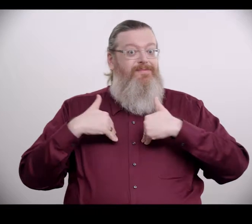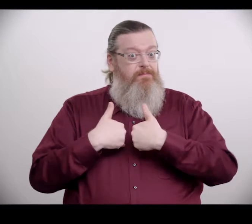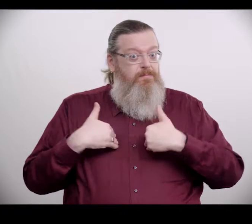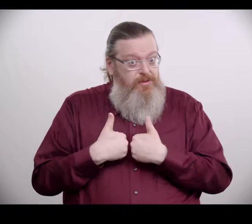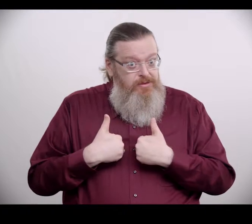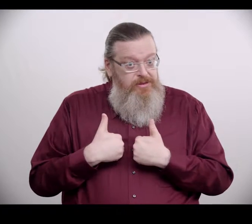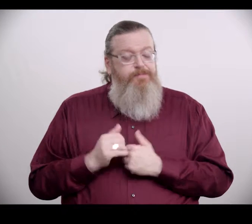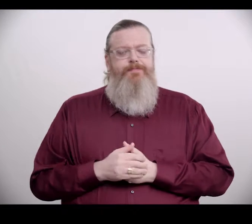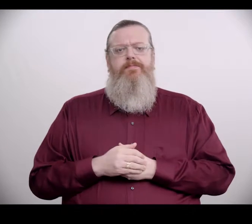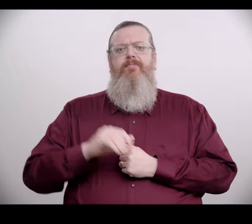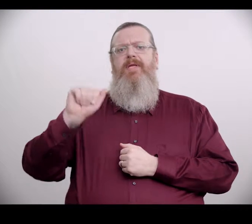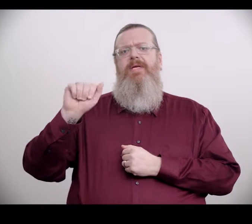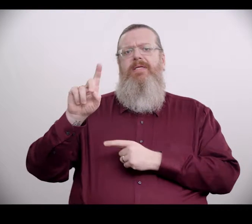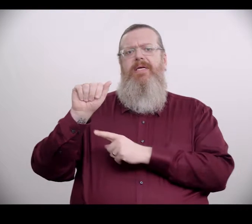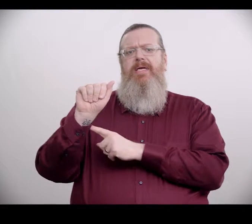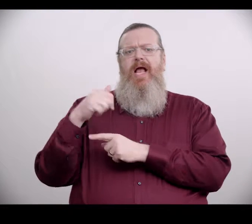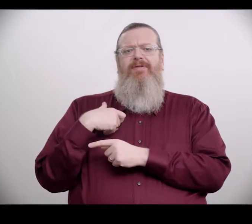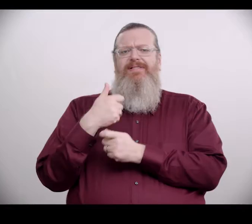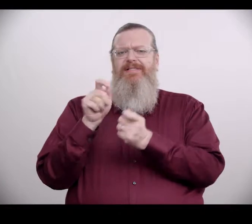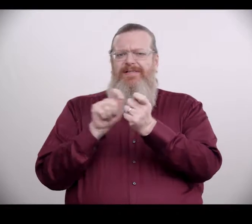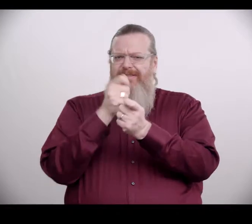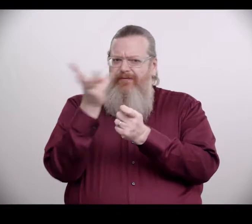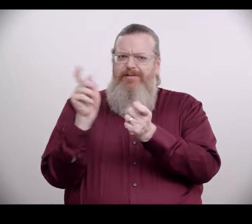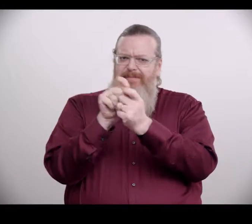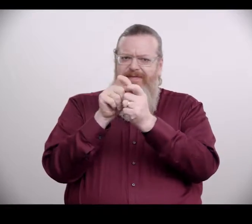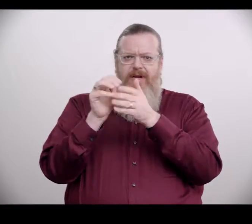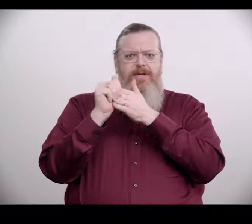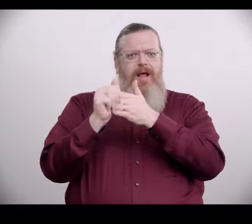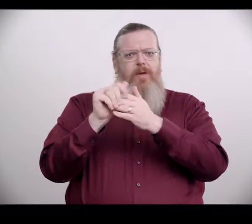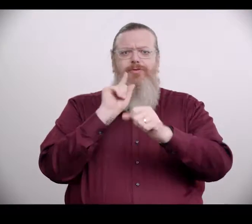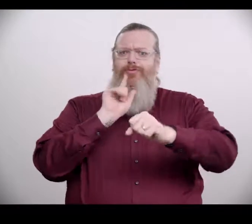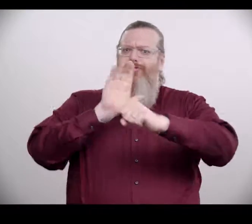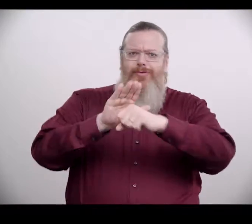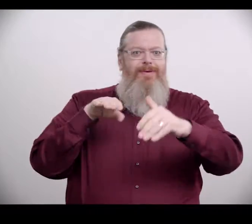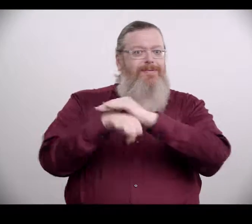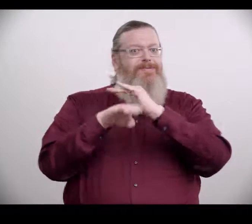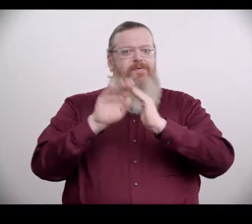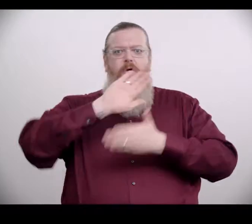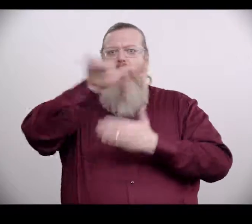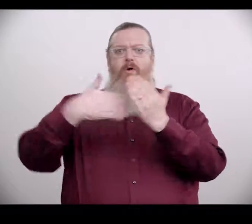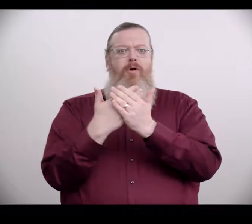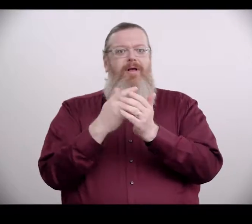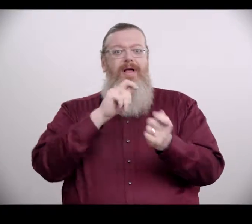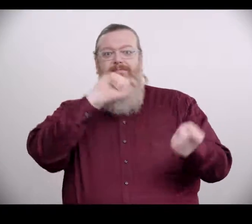who use service animals. While the ADA has several specific guidelines to ensure access to all aspects of health